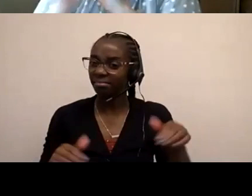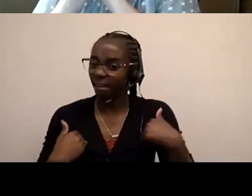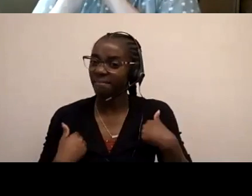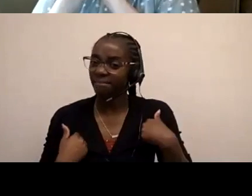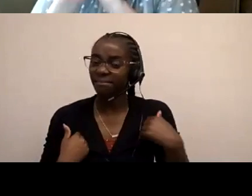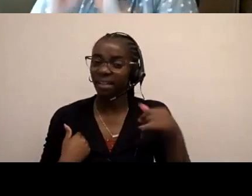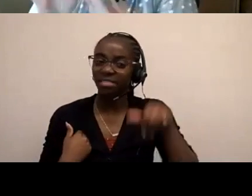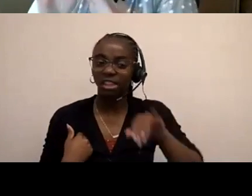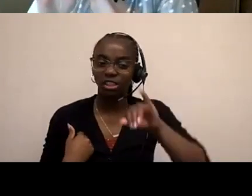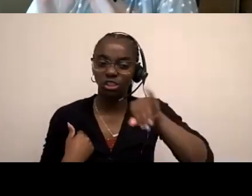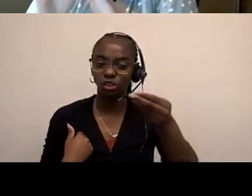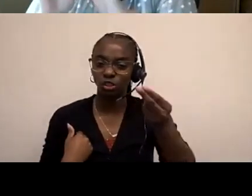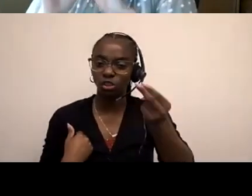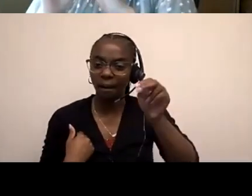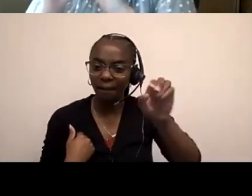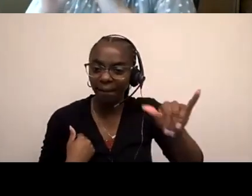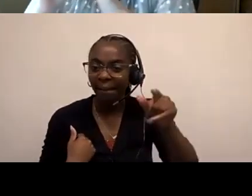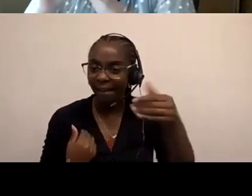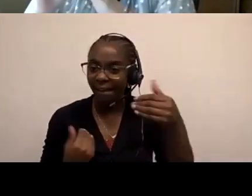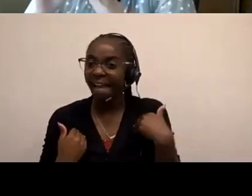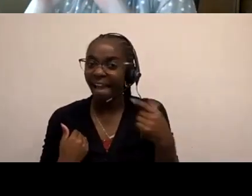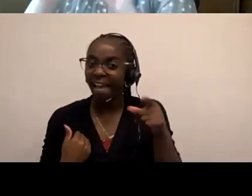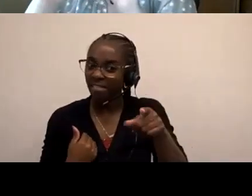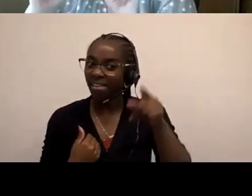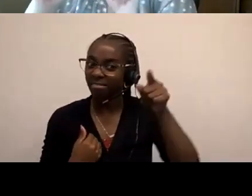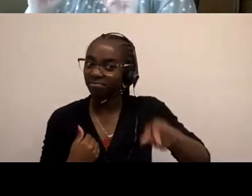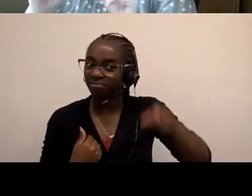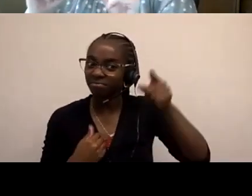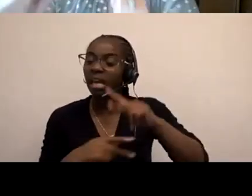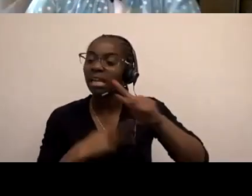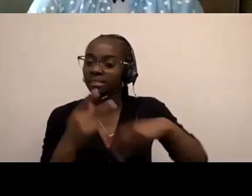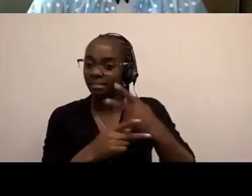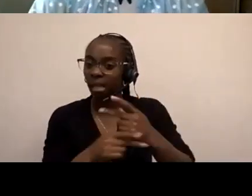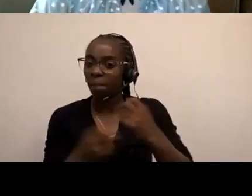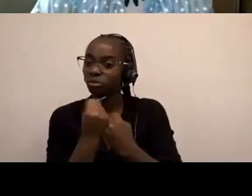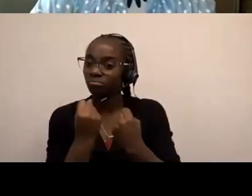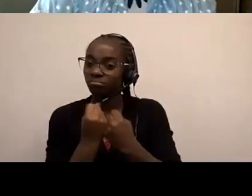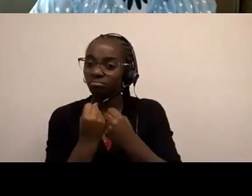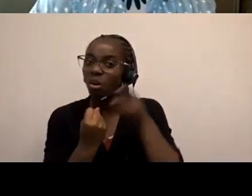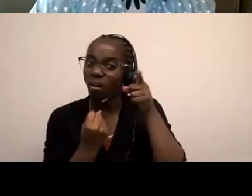IS EXACTLY THE KIND OF SUPPORT HE NEEDS I WANT TO GIVE YOU A STRUCTURE FOR THAT. SO